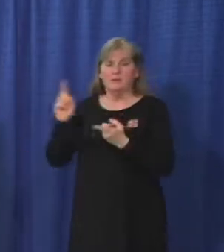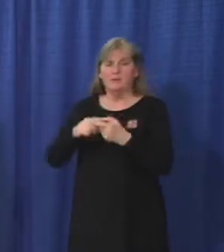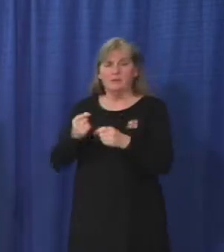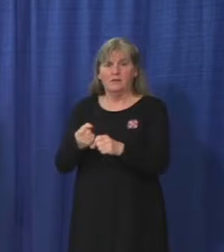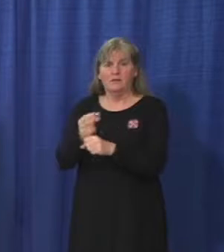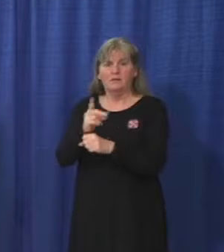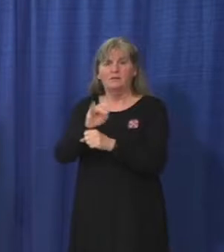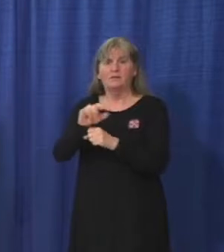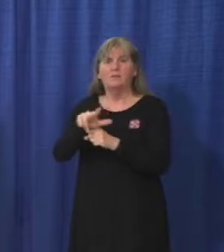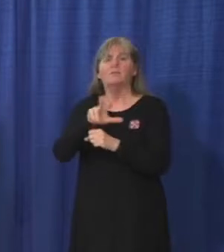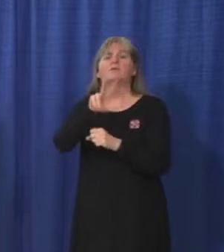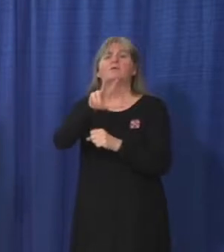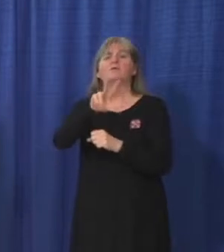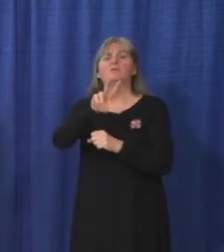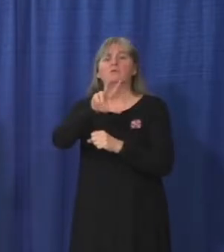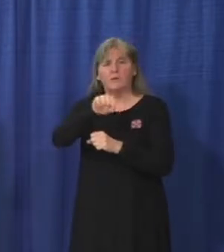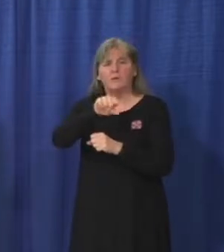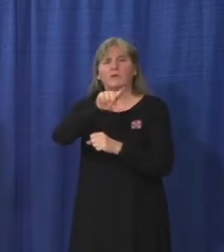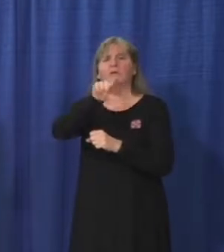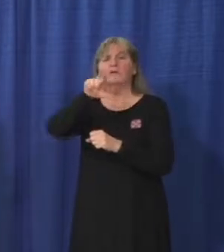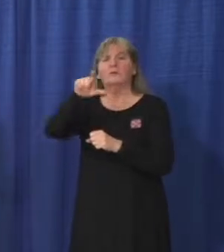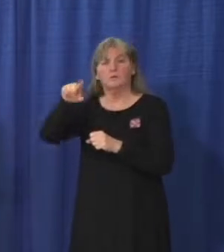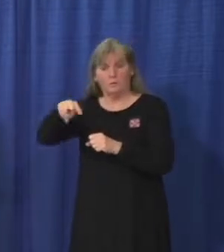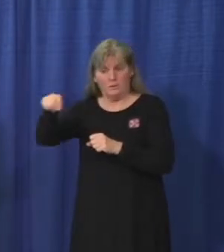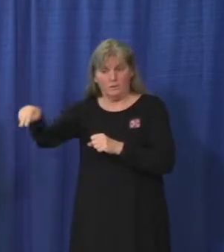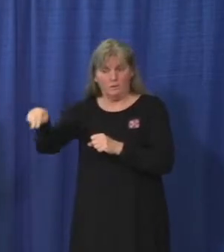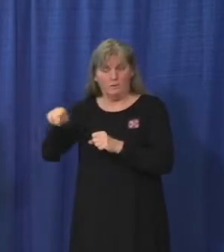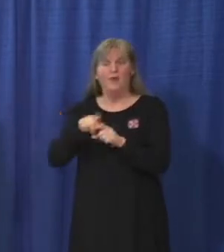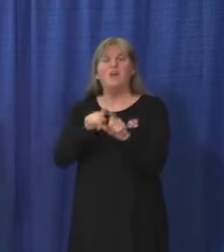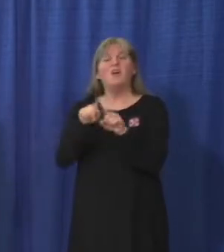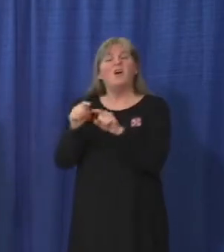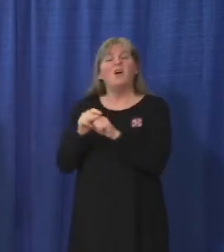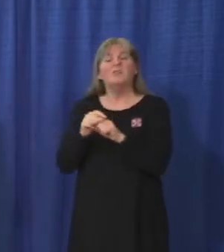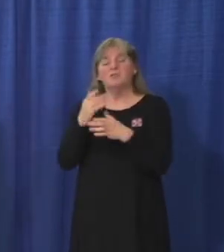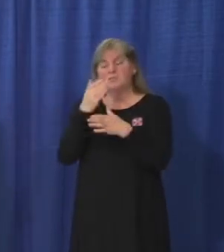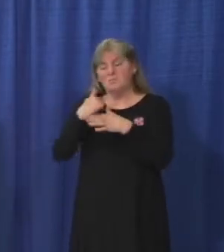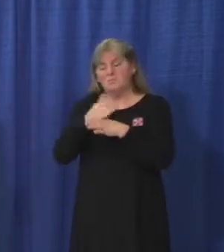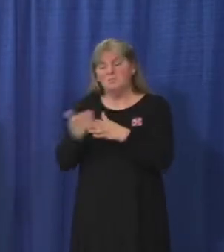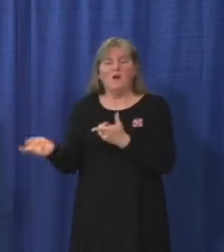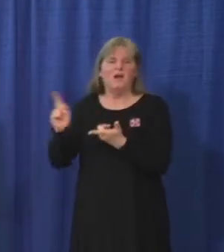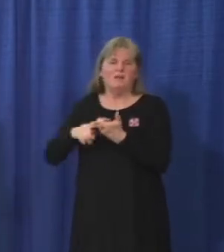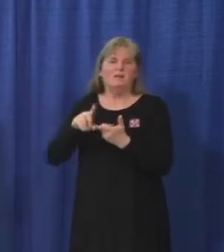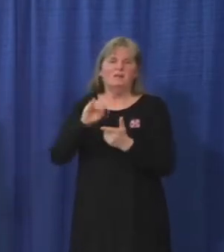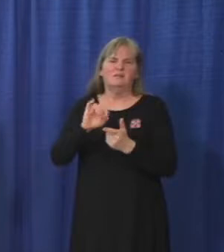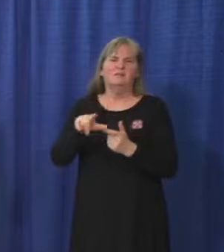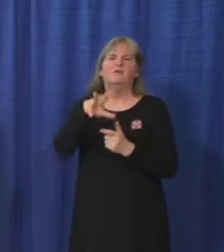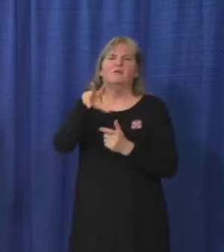With principal payments deferred until then. If the applicant repays a 75 percent of the principal